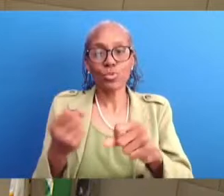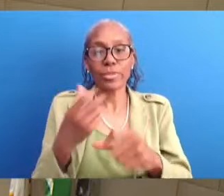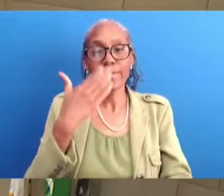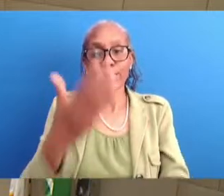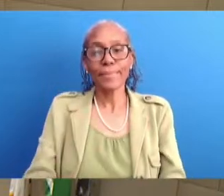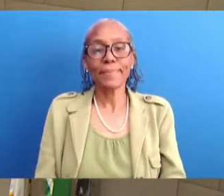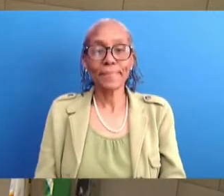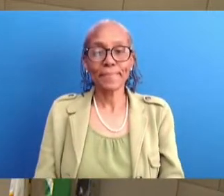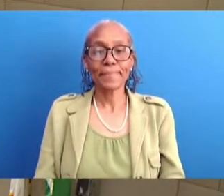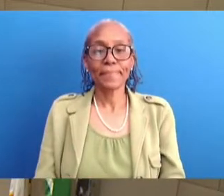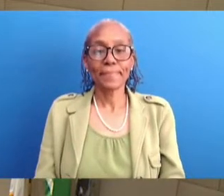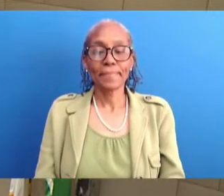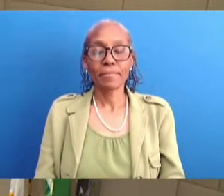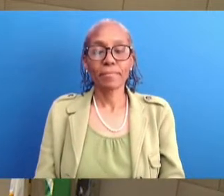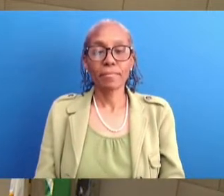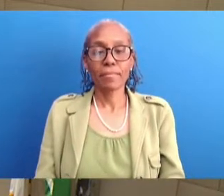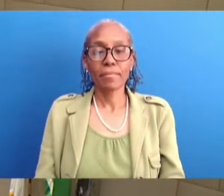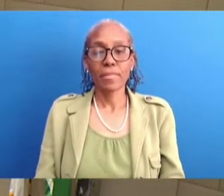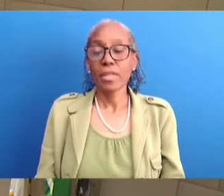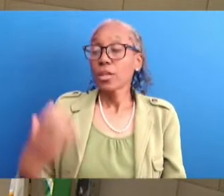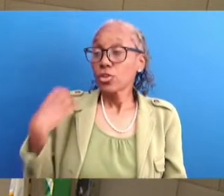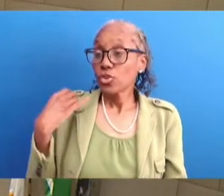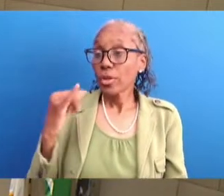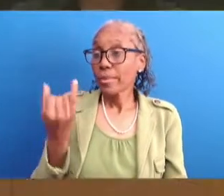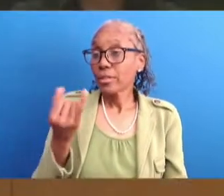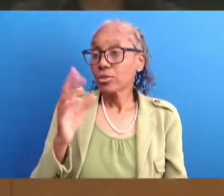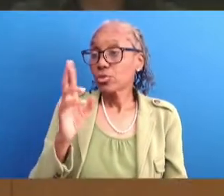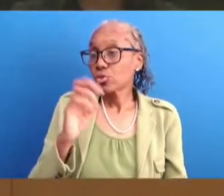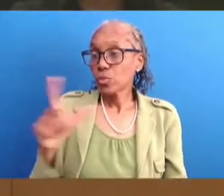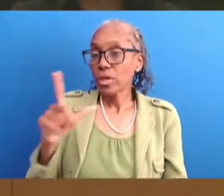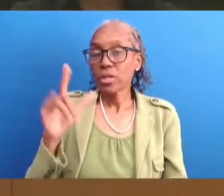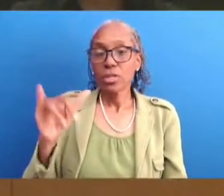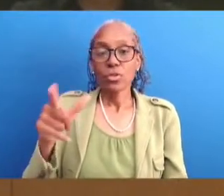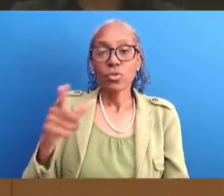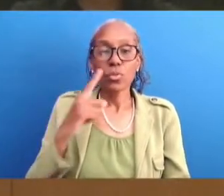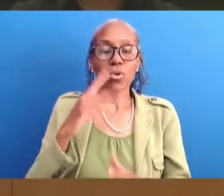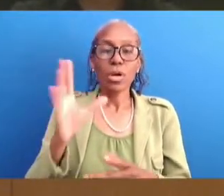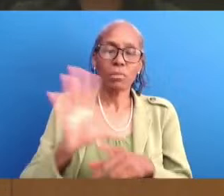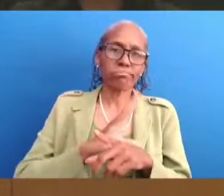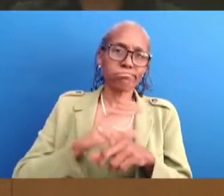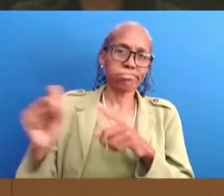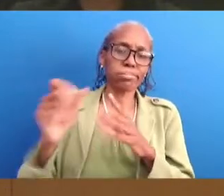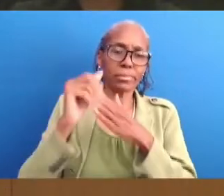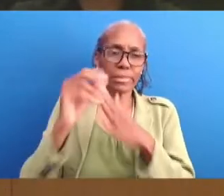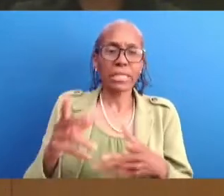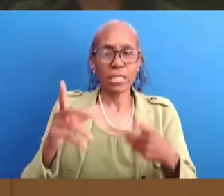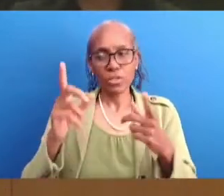MAKE THIS COMMUNITY ONLY GROW STRONGER.